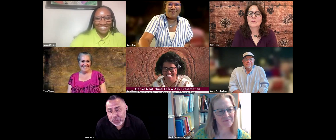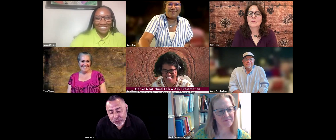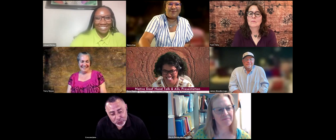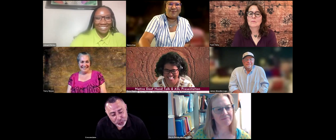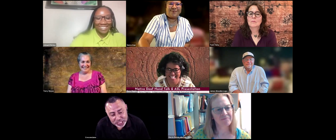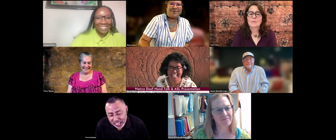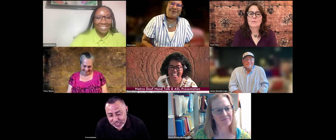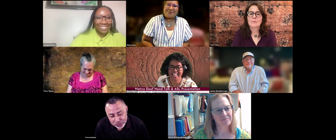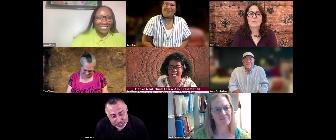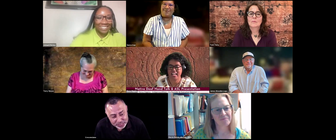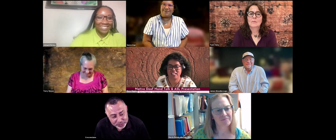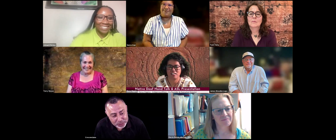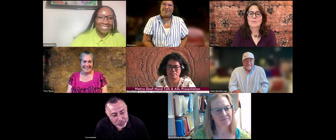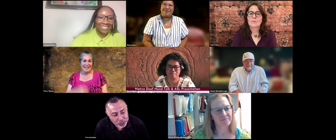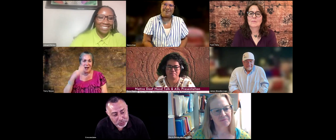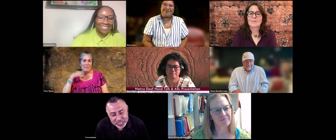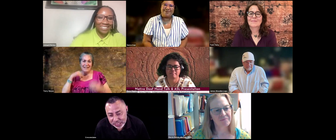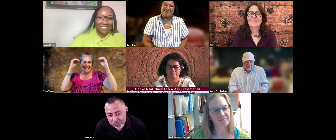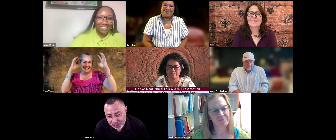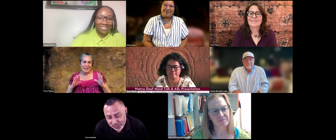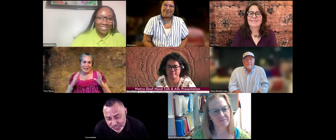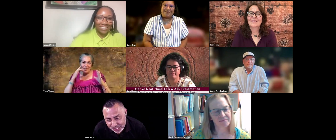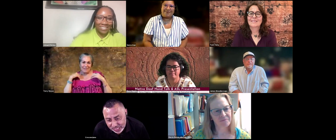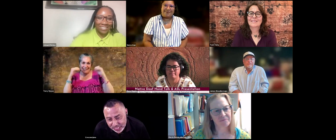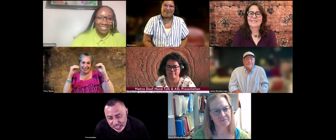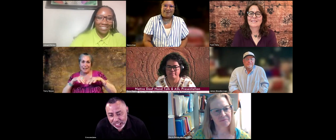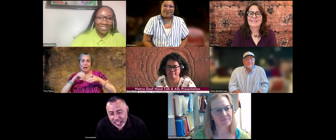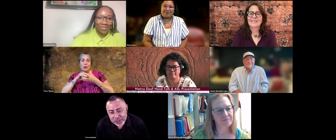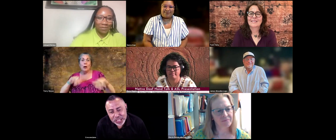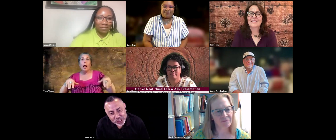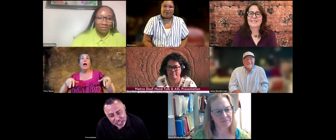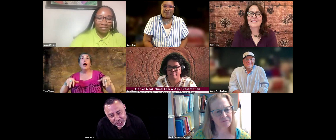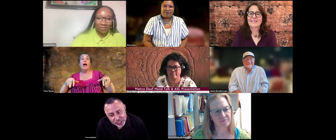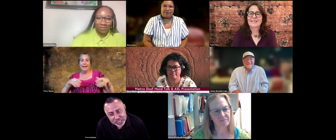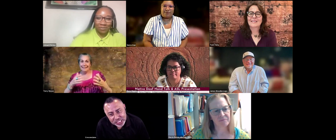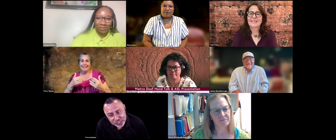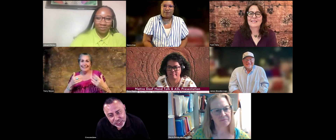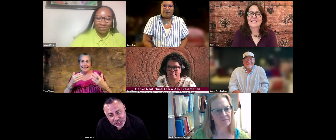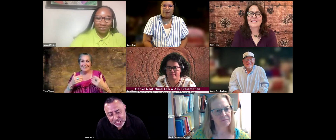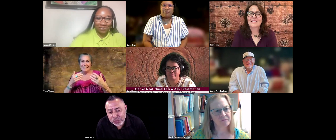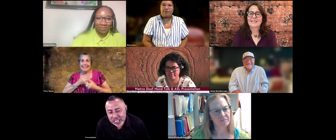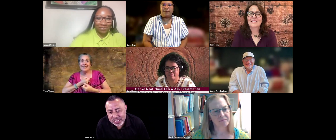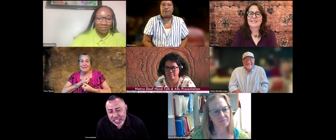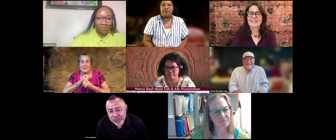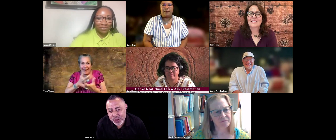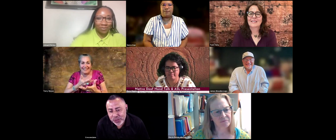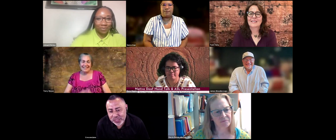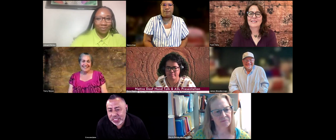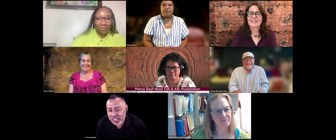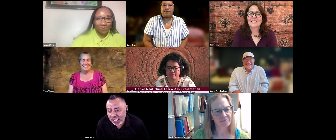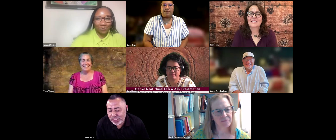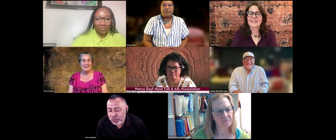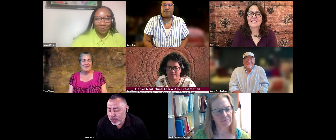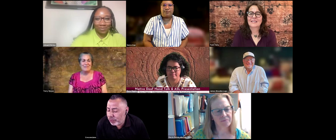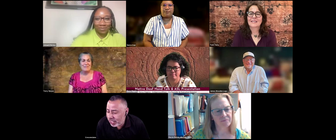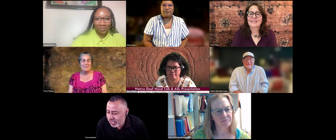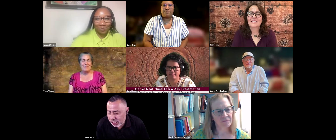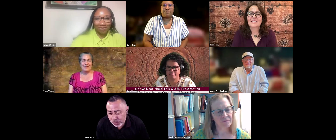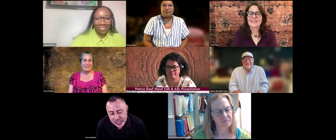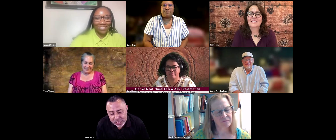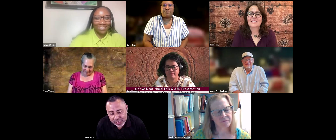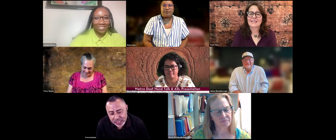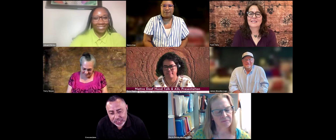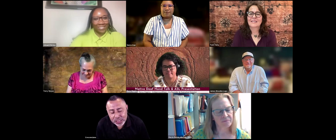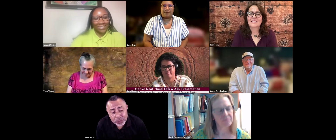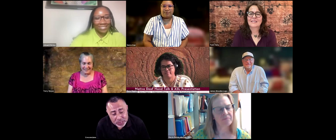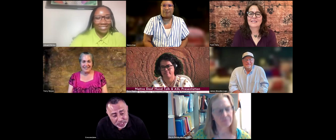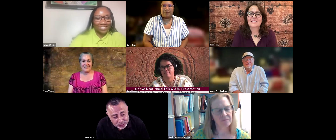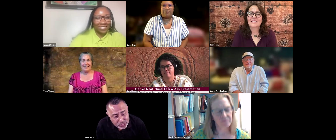But feel free to ask away. We can both meet in the middle. I'm an educator, I'm a teacher, I know many times the students in the classroom are afraid to express anything.